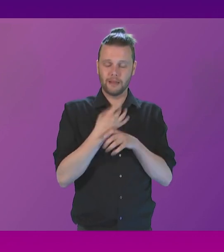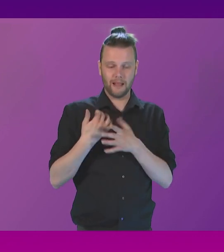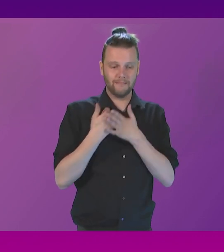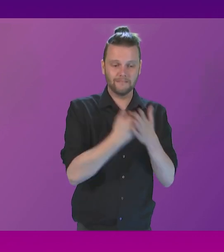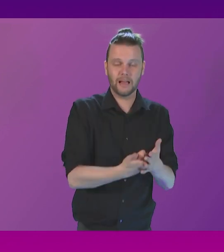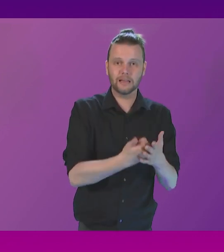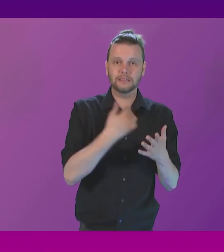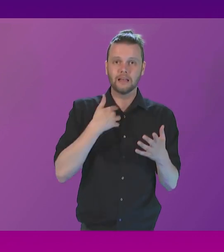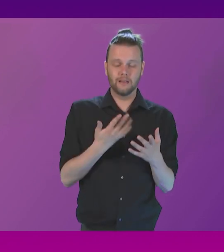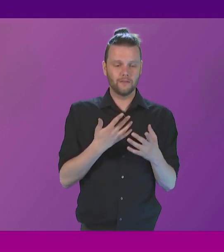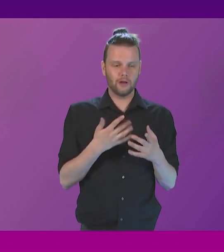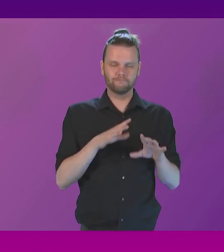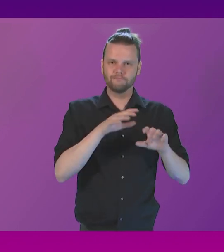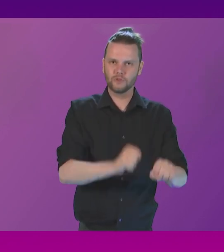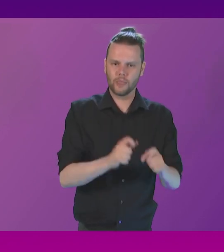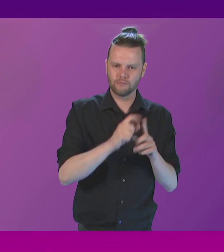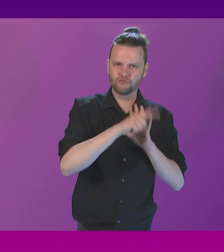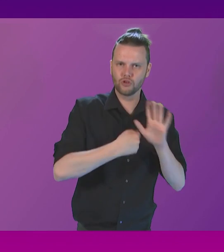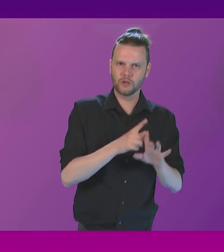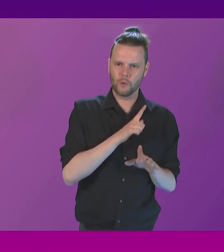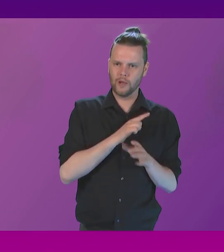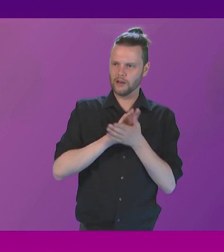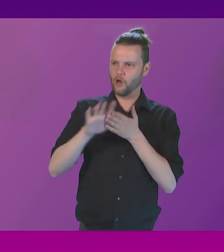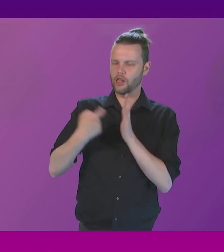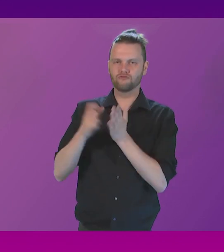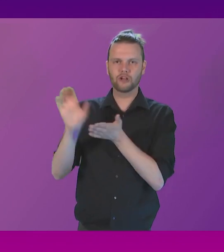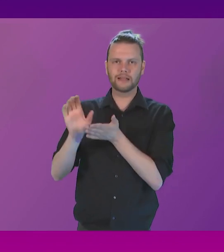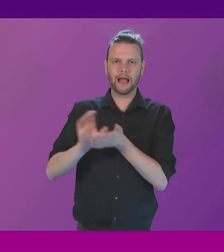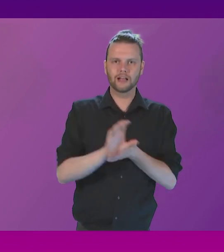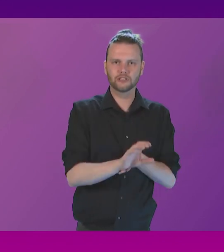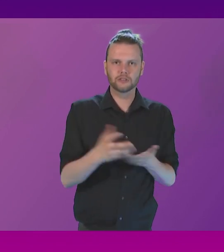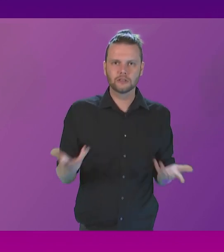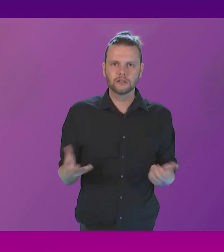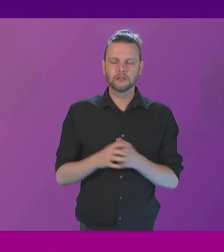across the country to halt projects that need Holyrood cash. Will the First Minister clarify